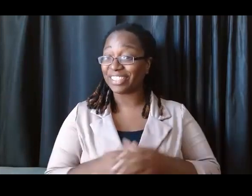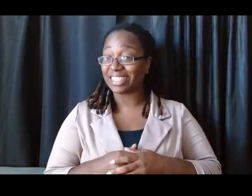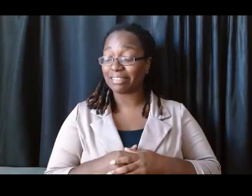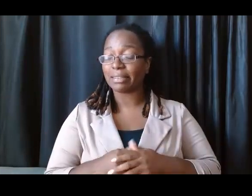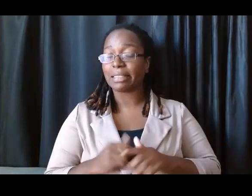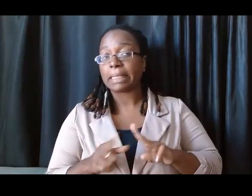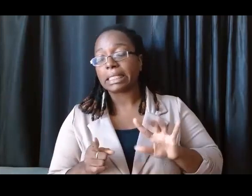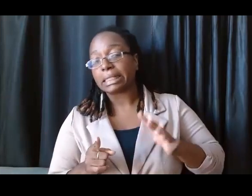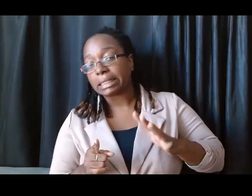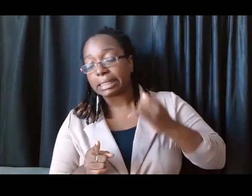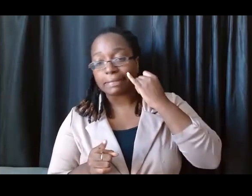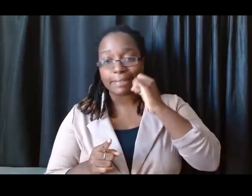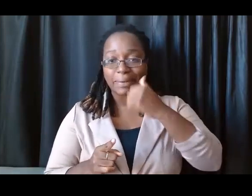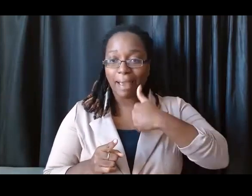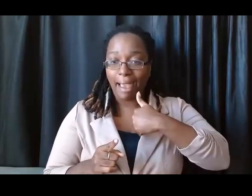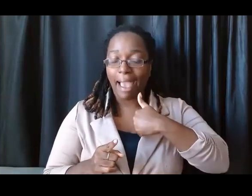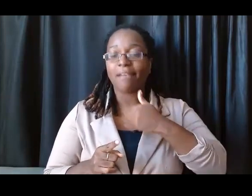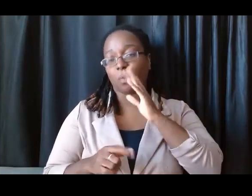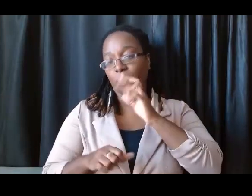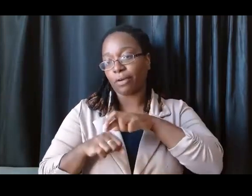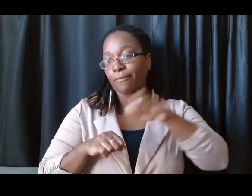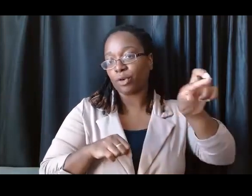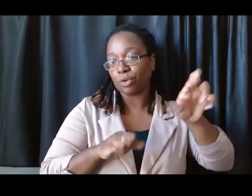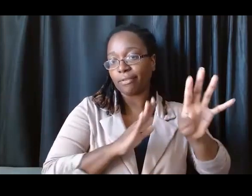If they don't, they may be able to help you find a benefit planner in your area.